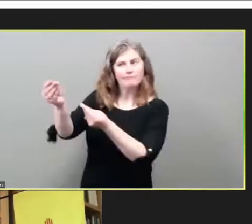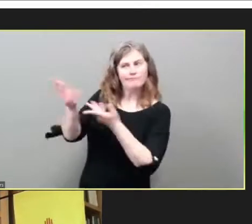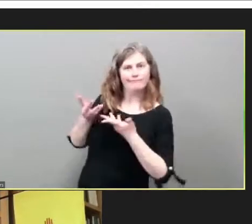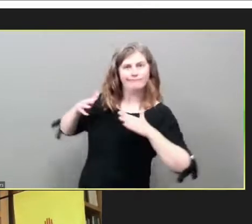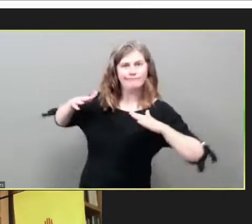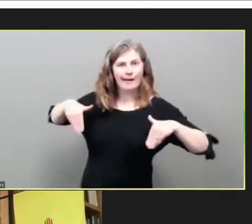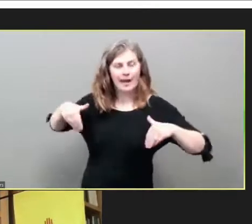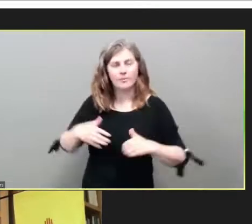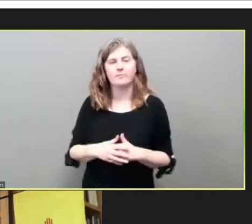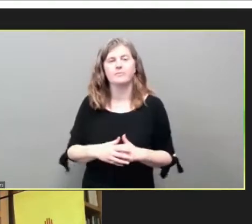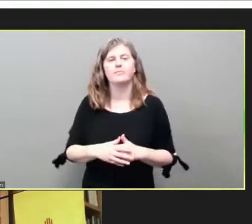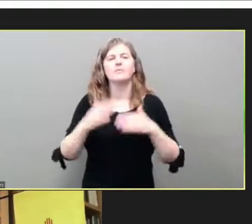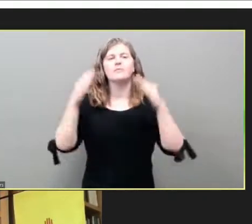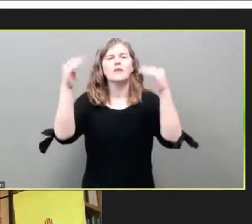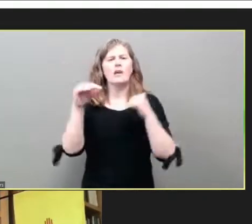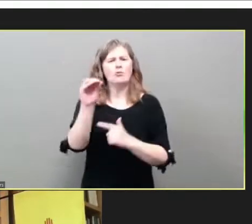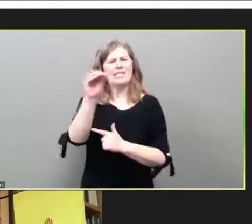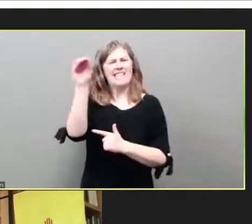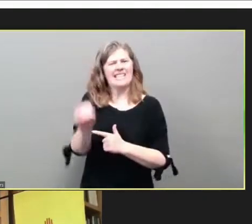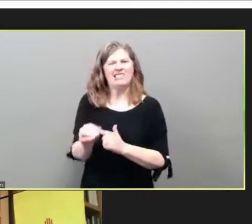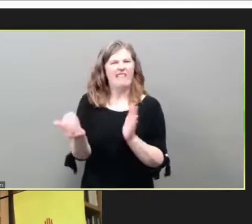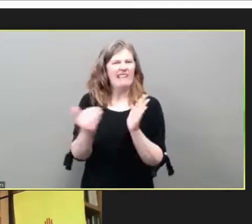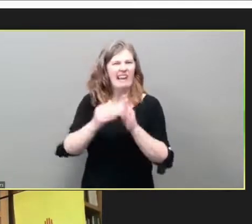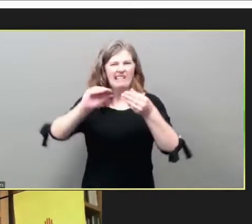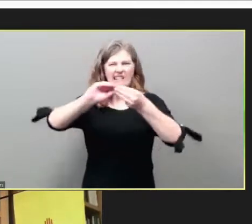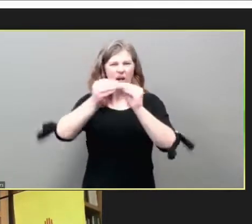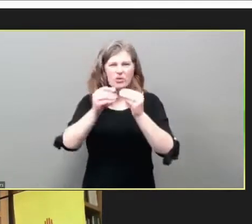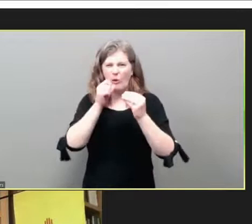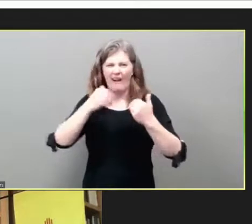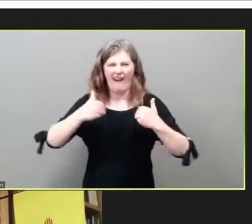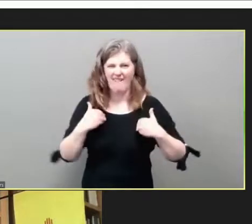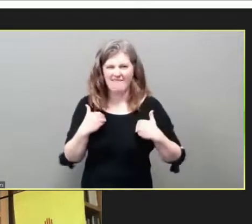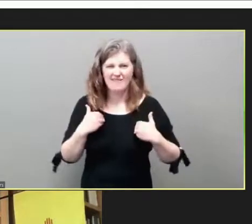portion again, we don't have the data in front of us, but we're trying to gather it.